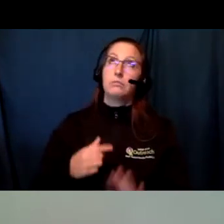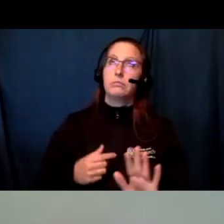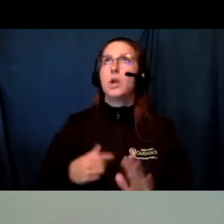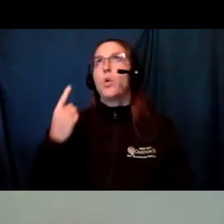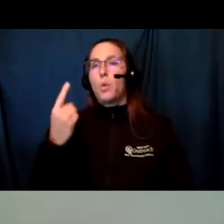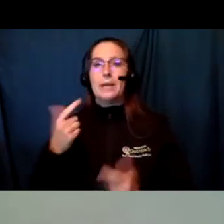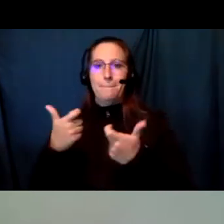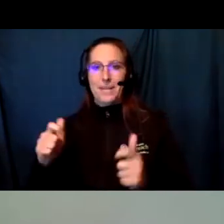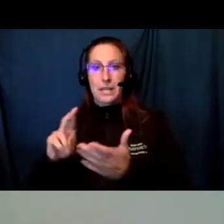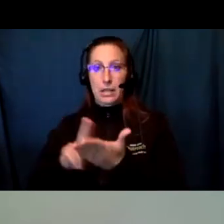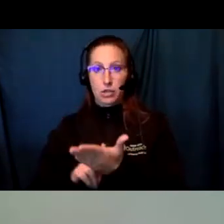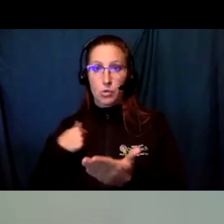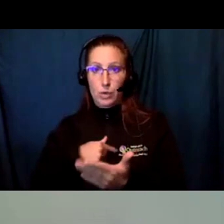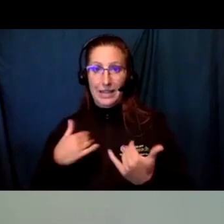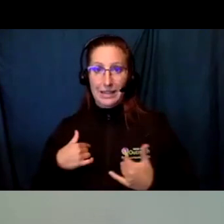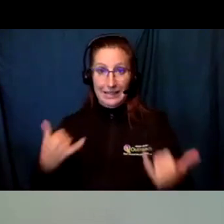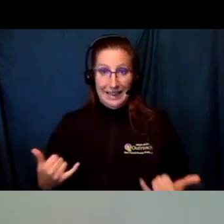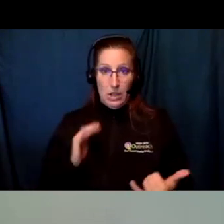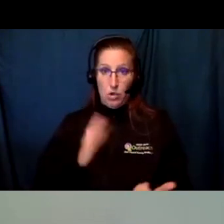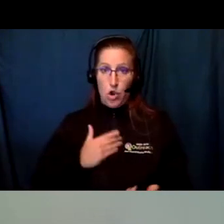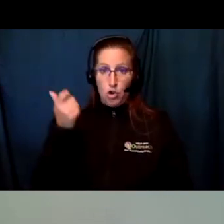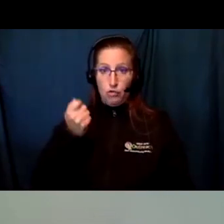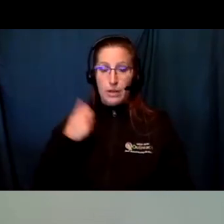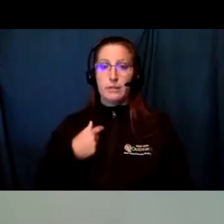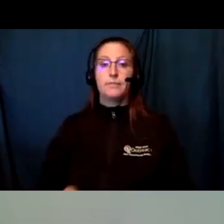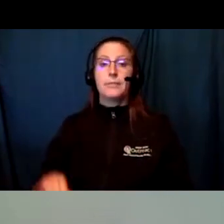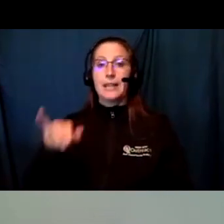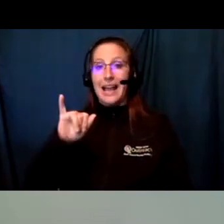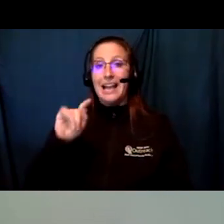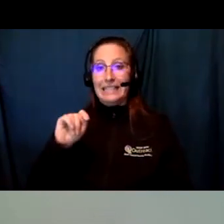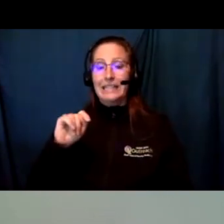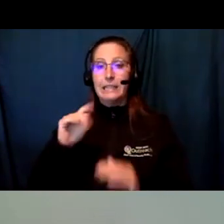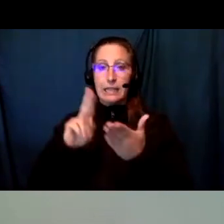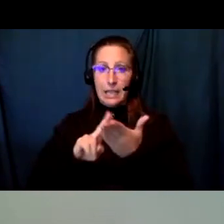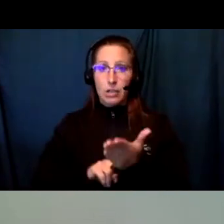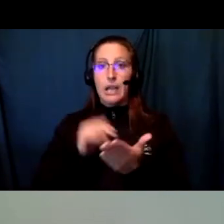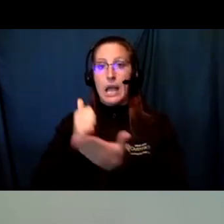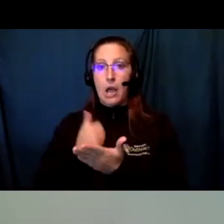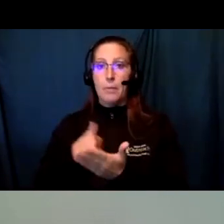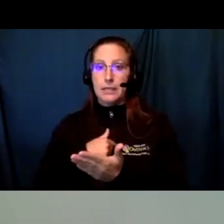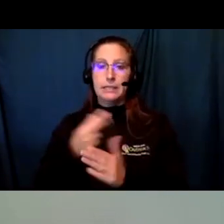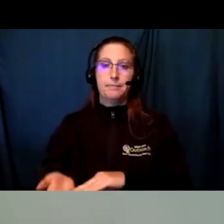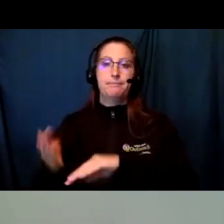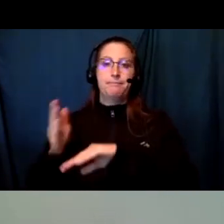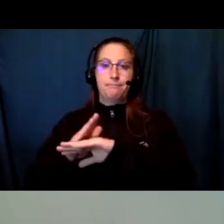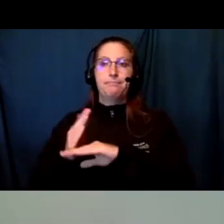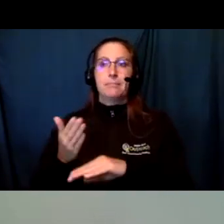in the current grant is an IT contract to help us improve our website, to create a parent portal